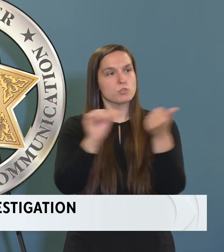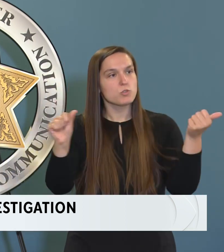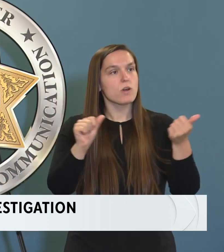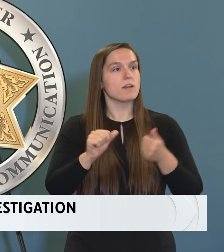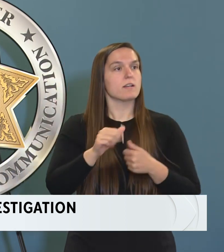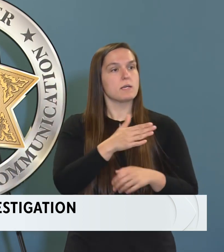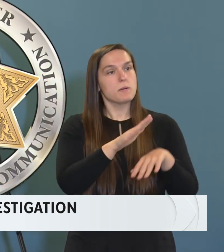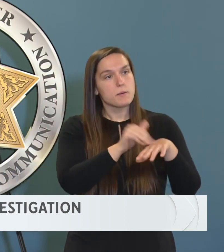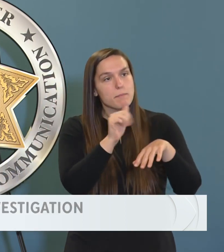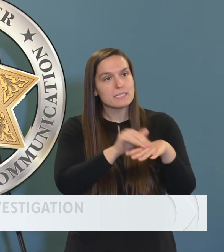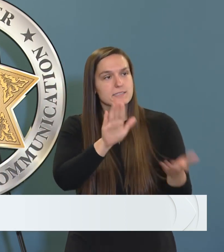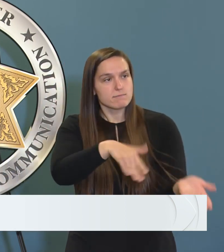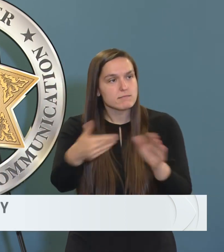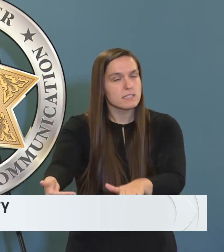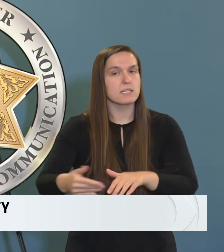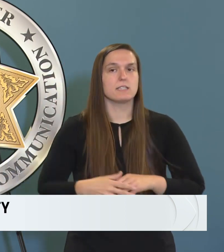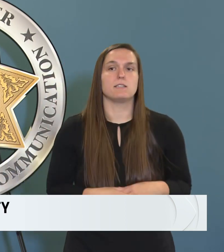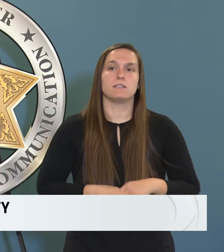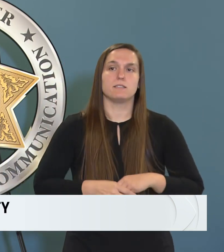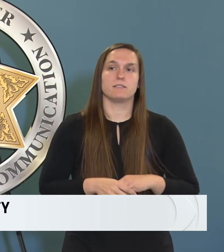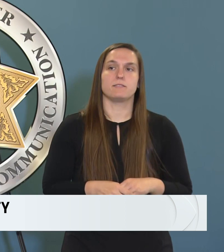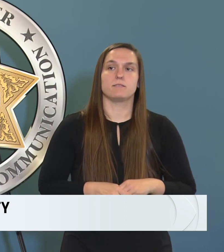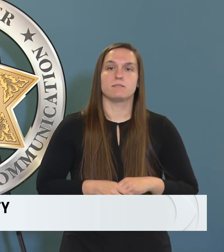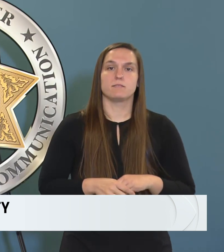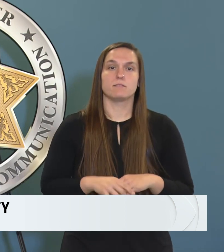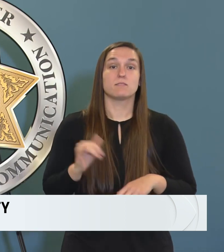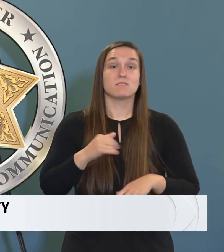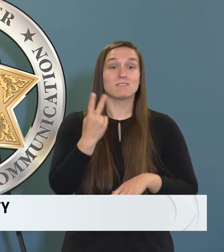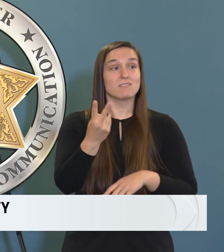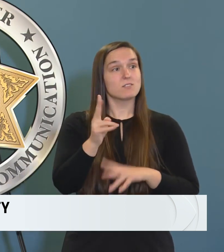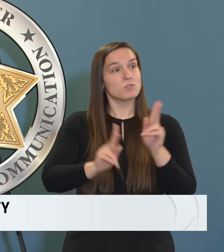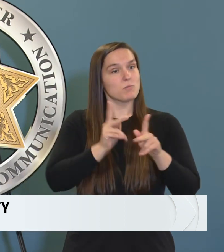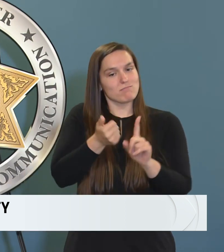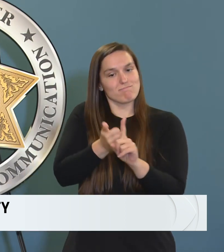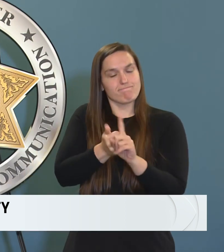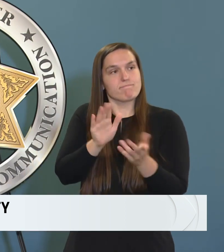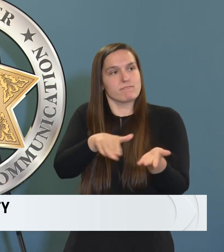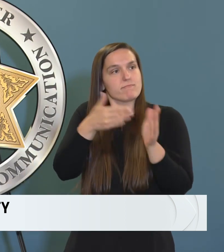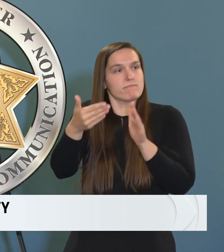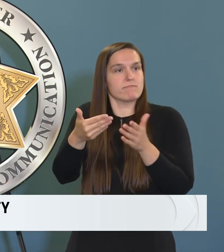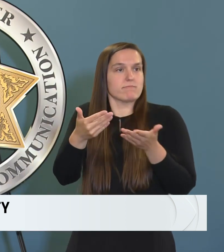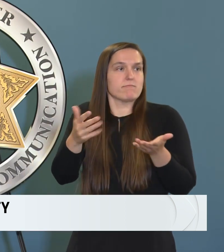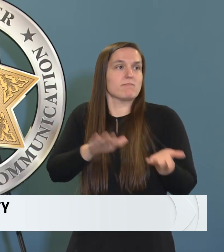ONE. RECOGNIZING HOW MANY PEOPLE HAD THEIR LIVES DEVASTATED. HOW MANY HOMES WERE